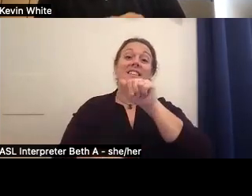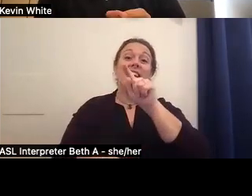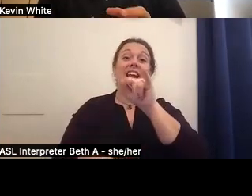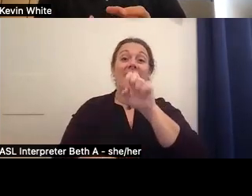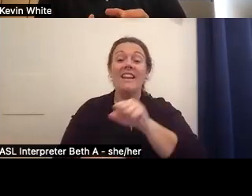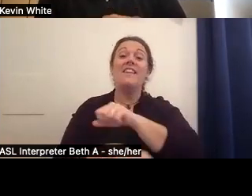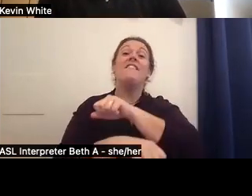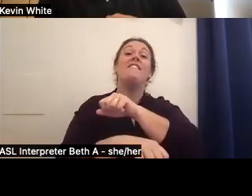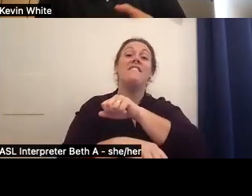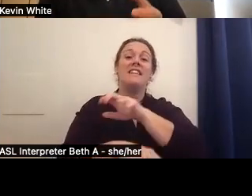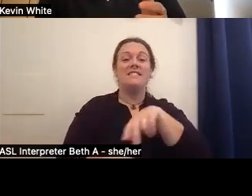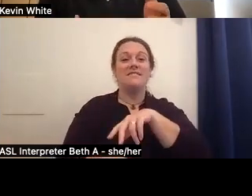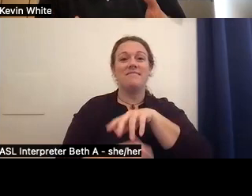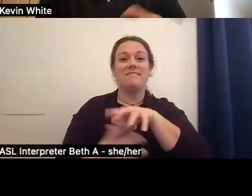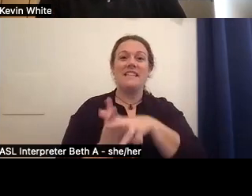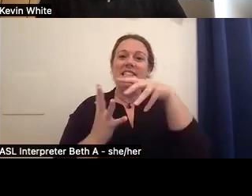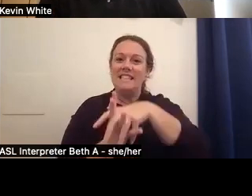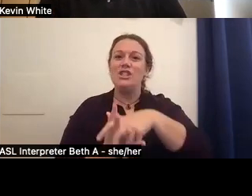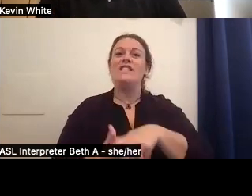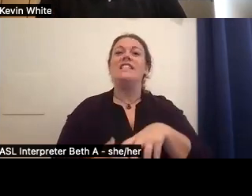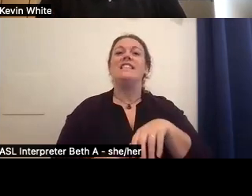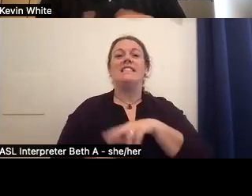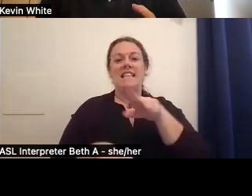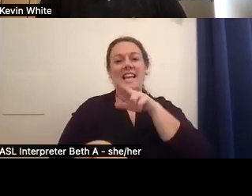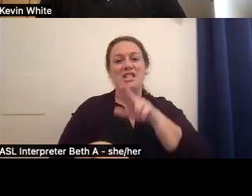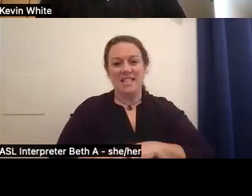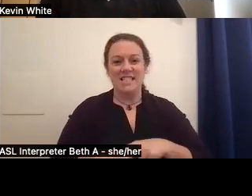River becomes kind of the cultural hub and the salvage ethnography hub because all six nations